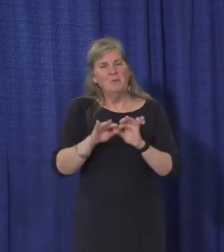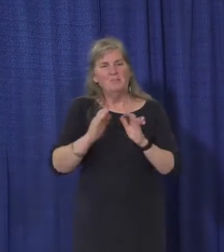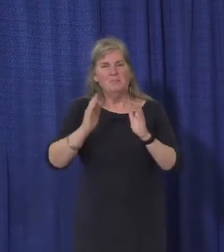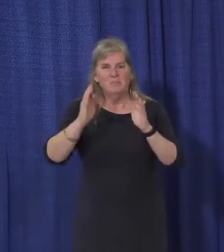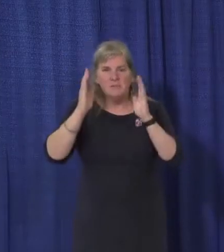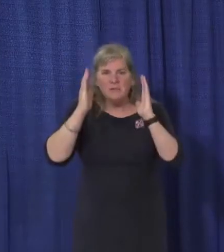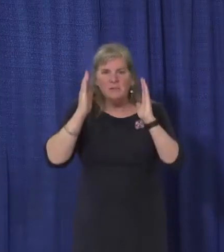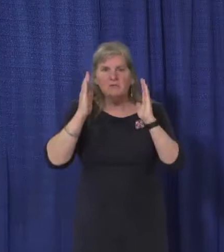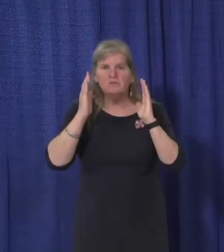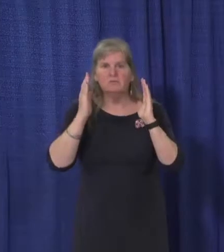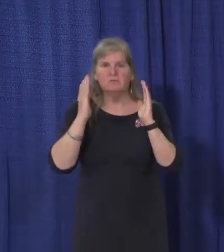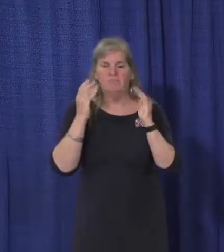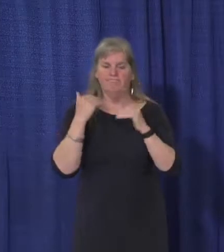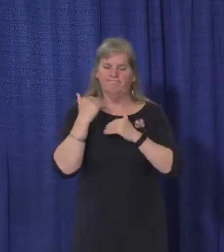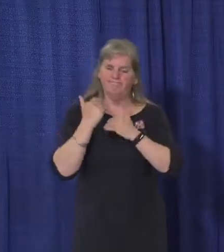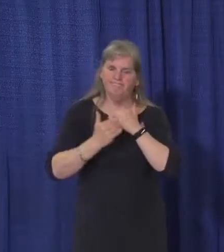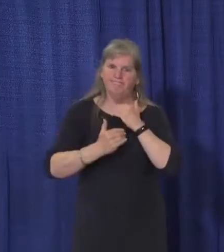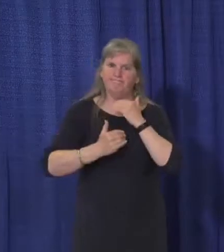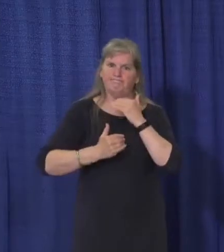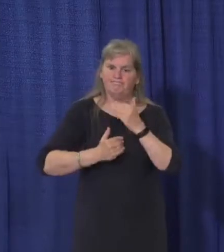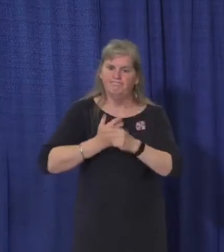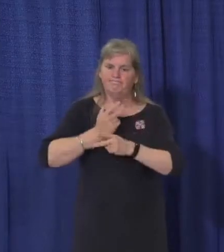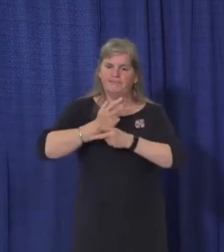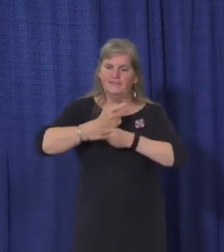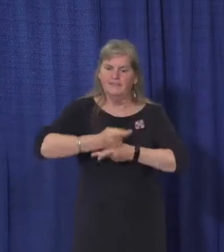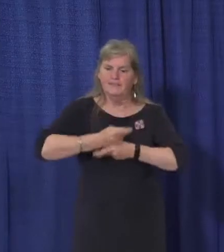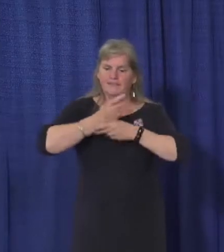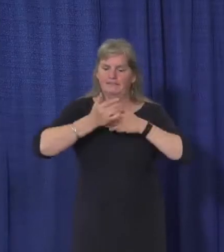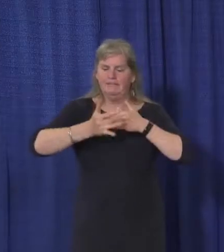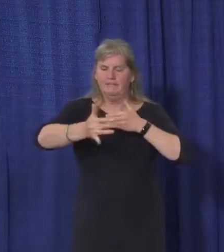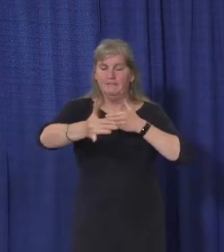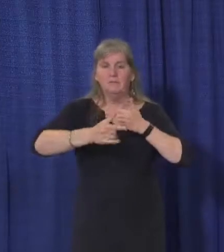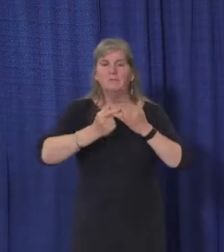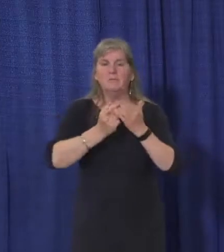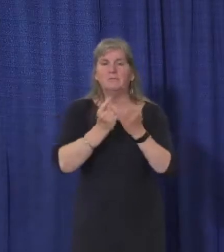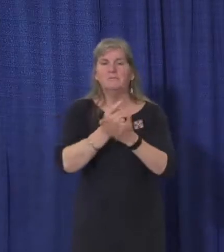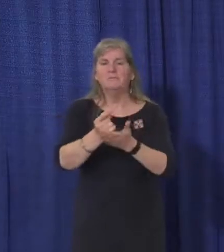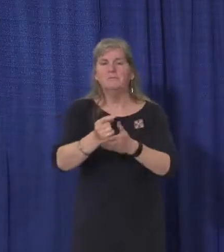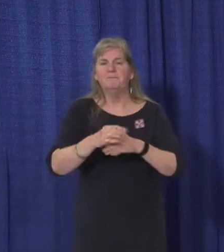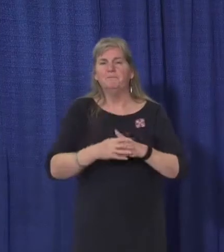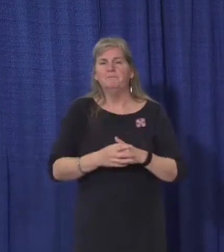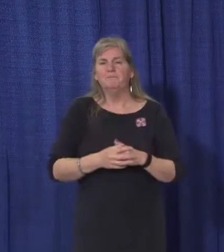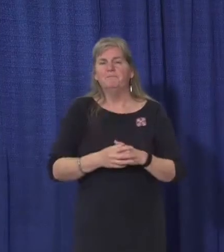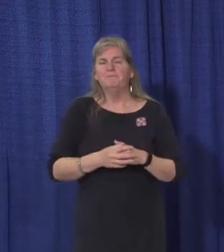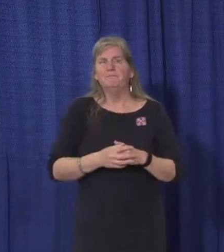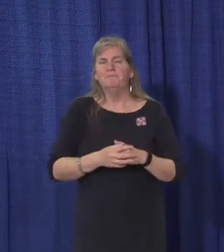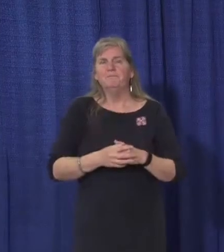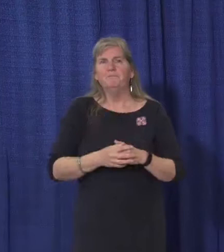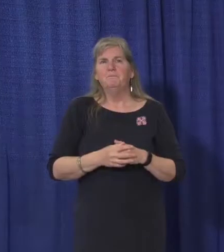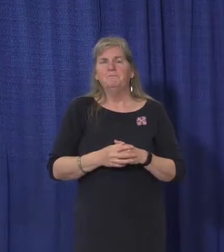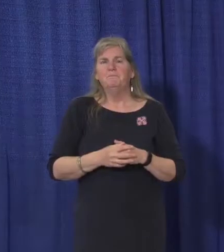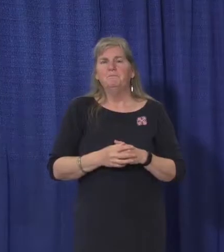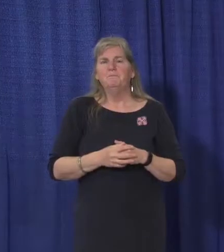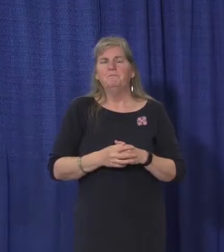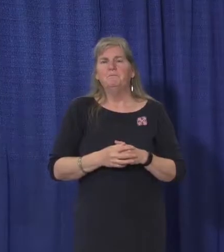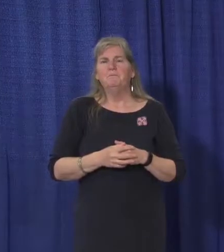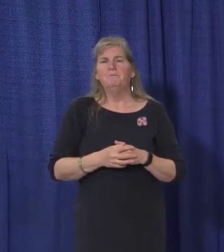remain alert and take a measured and cautious approach.